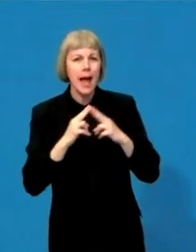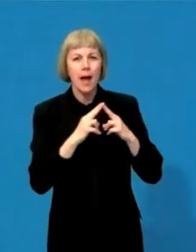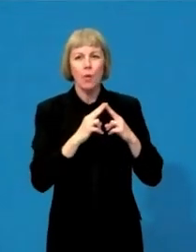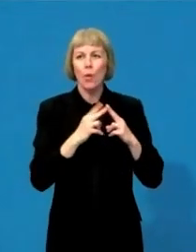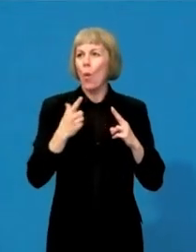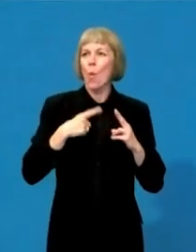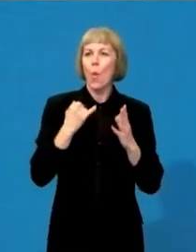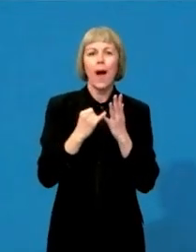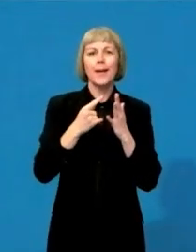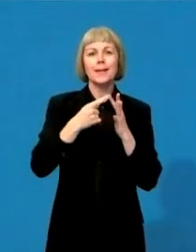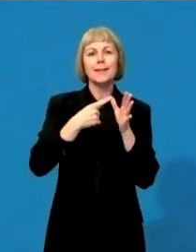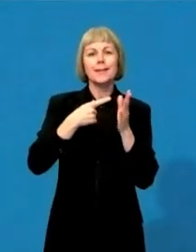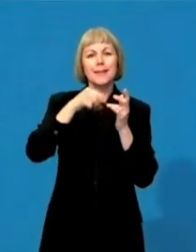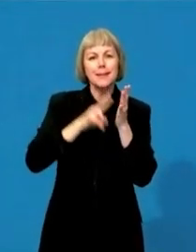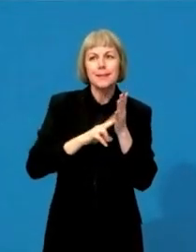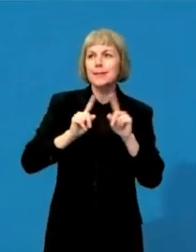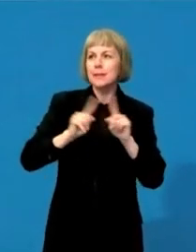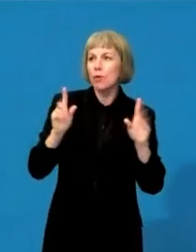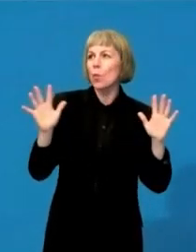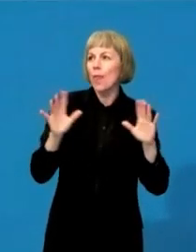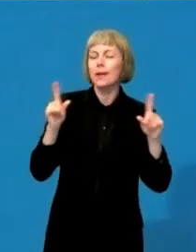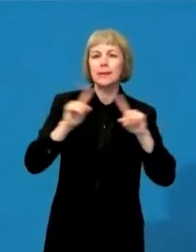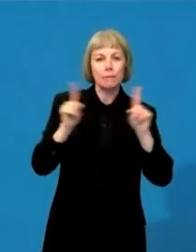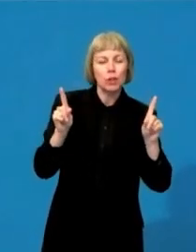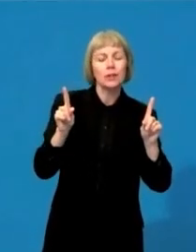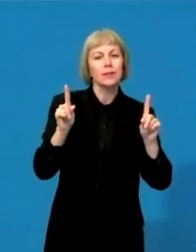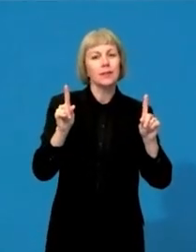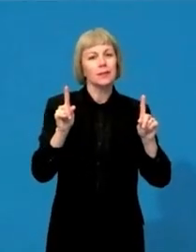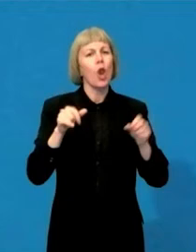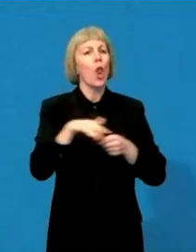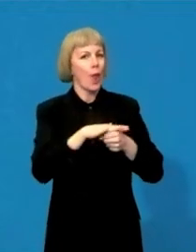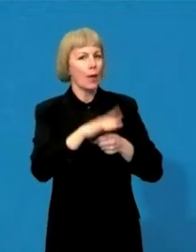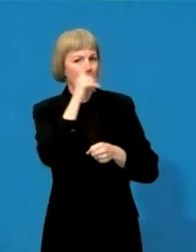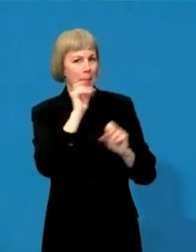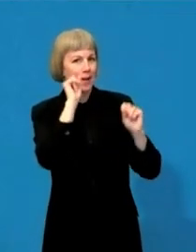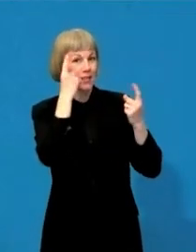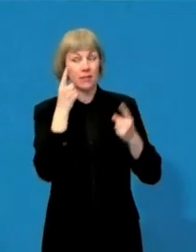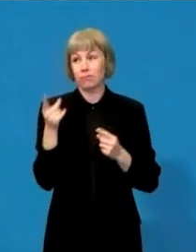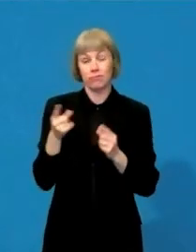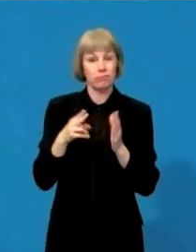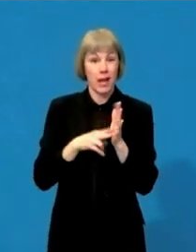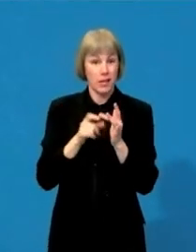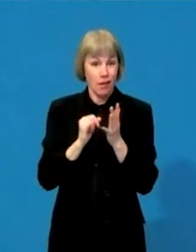You know, it's just - yeah, just NDIS just doesn't understand what it's like to live